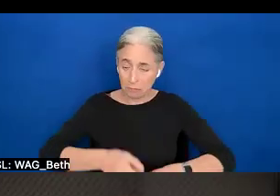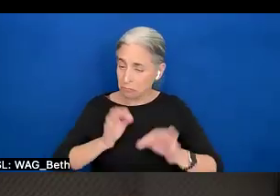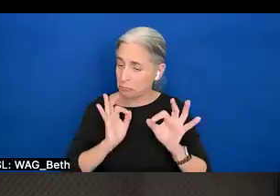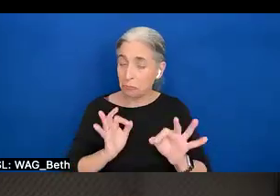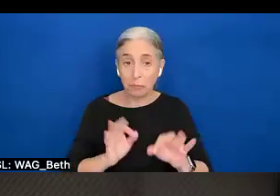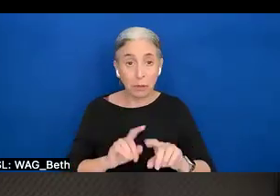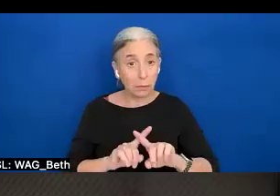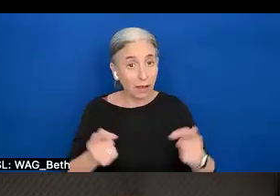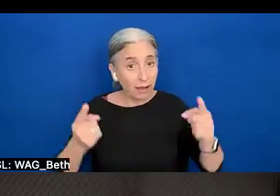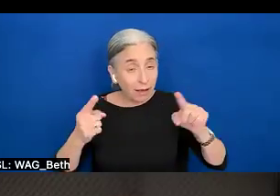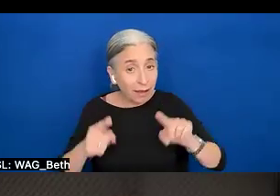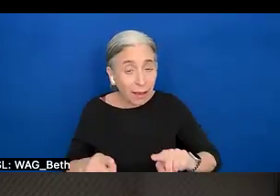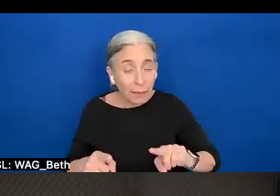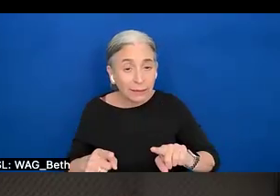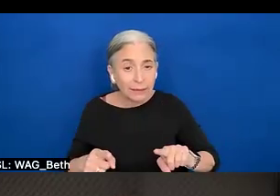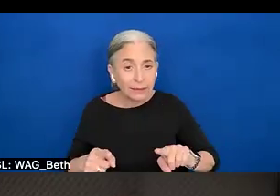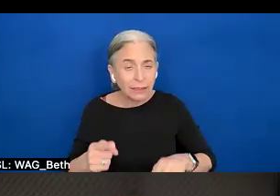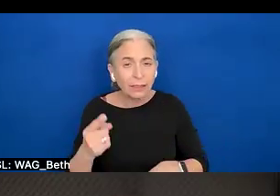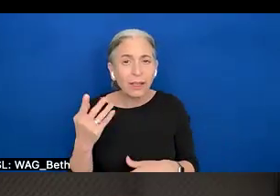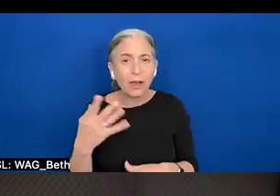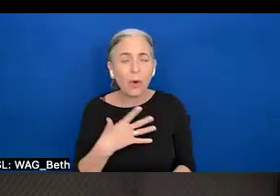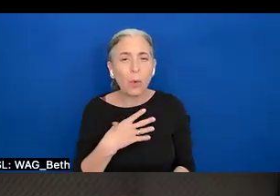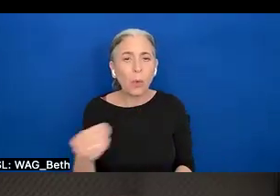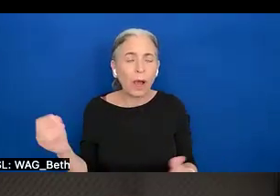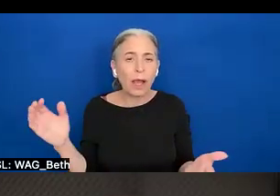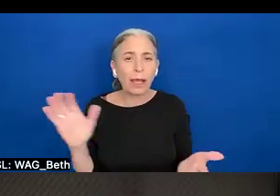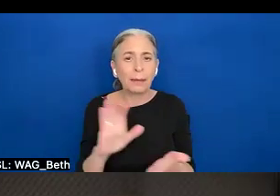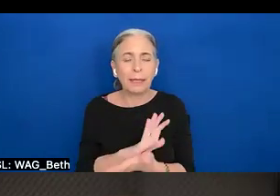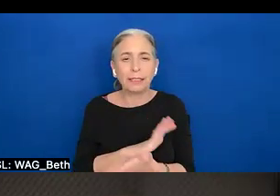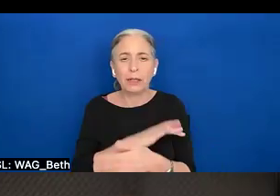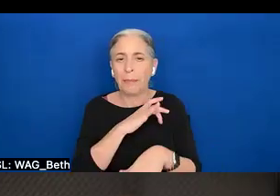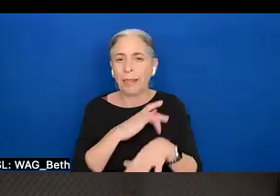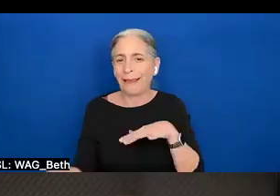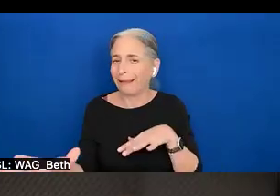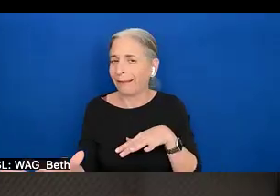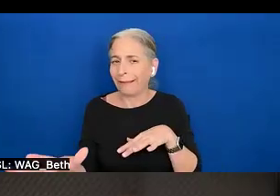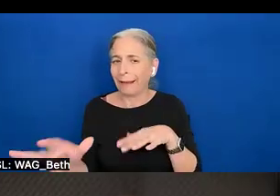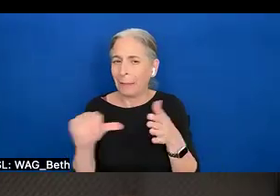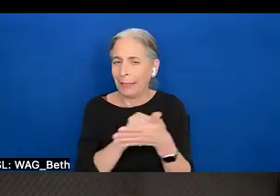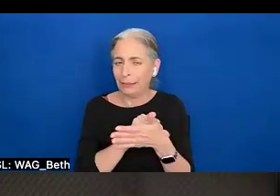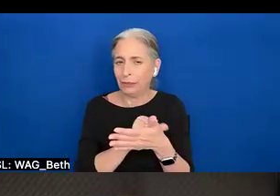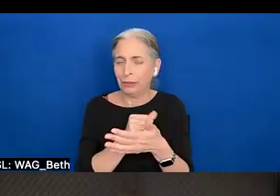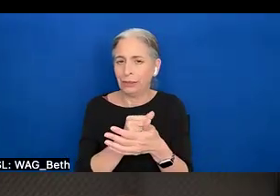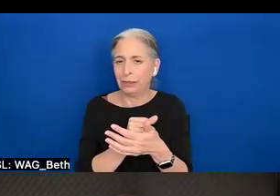structure, but white pages, blank pages or text, white